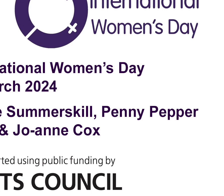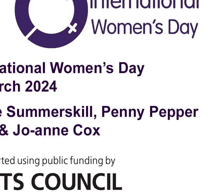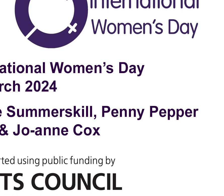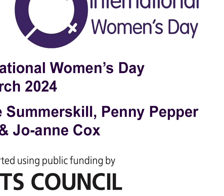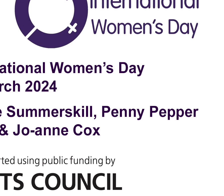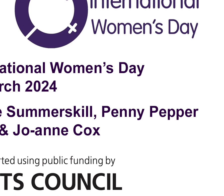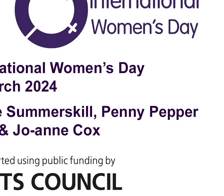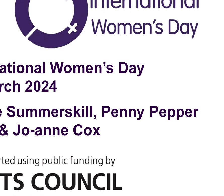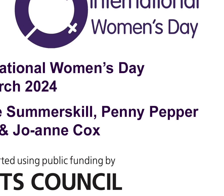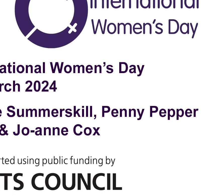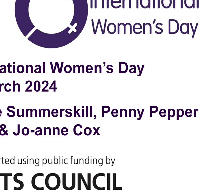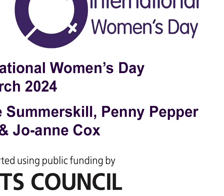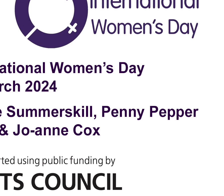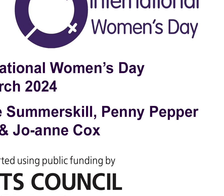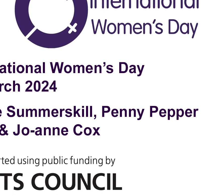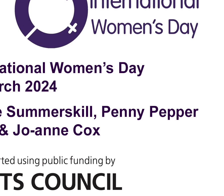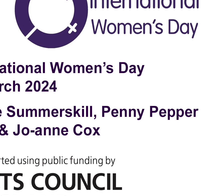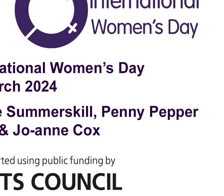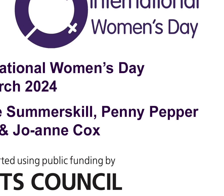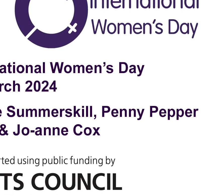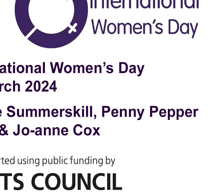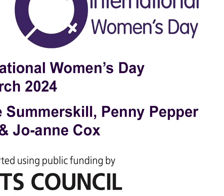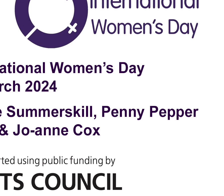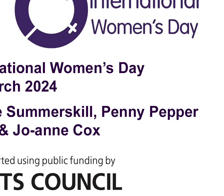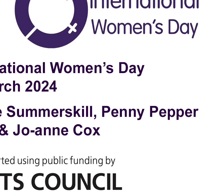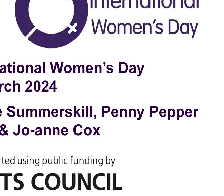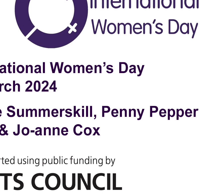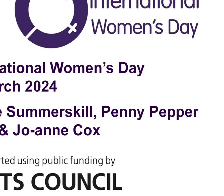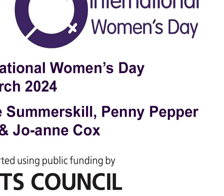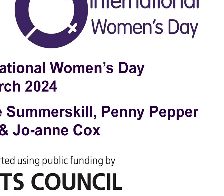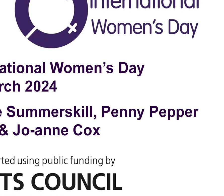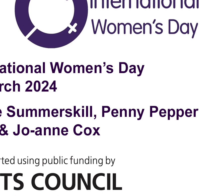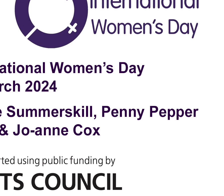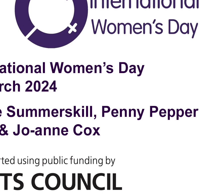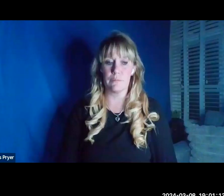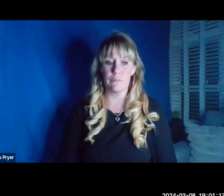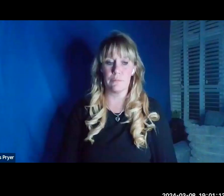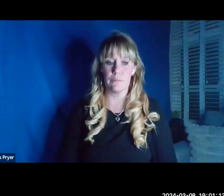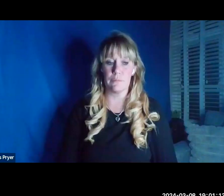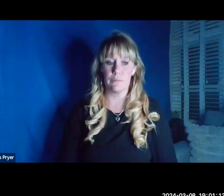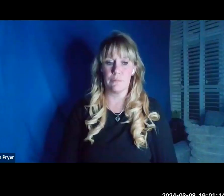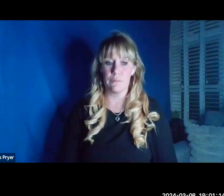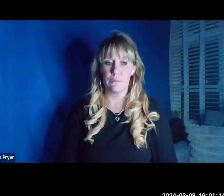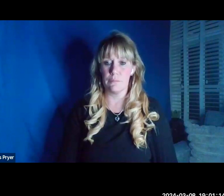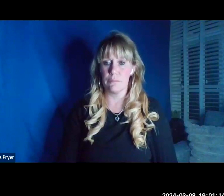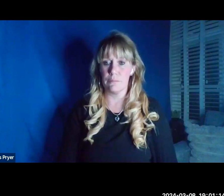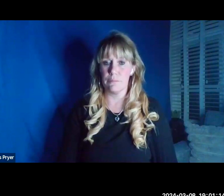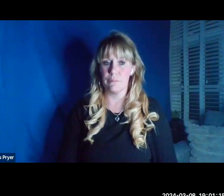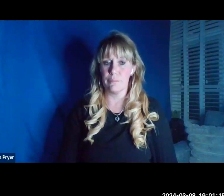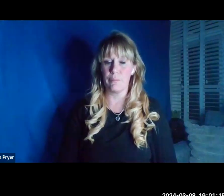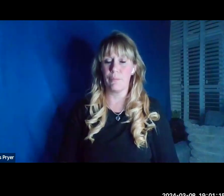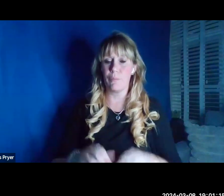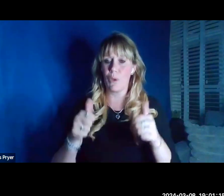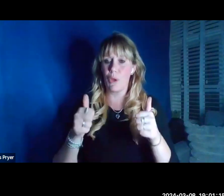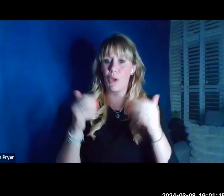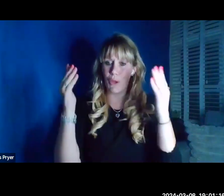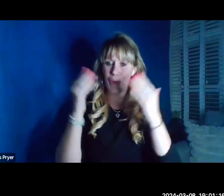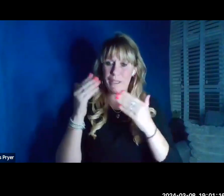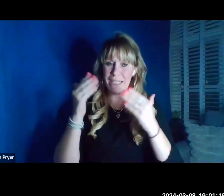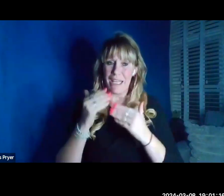pulldown menus, it's in the right hand one. Hey I can see your hand up, if you have got a question if you want to just pop it in the chat. Welcome Renée. So I am just going to give it a couple of minutes, and then we'll begin. This is being recorded so the recording will be online next week, when we will also, I think what we're